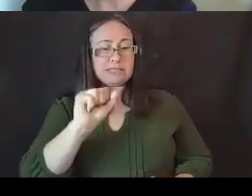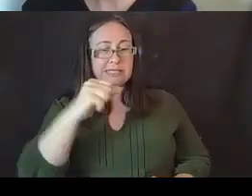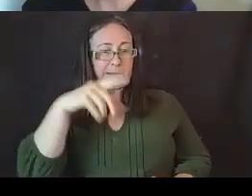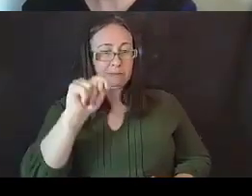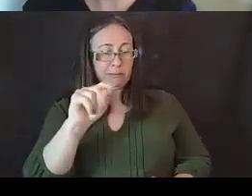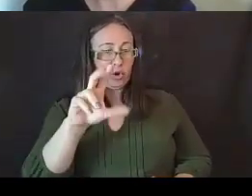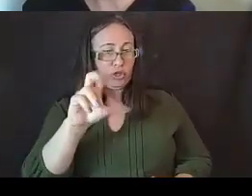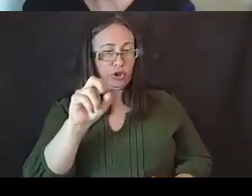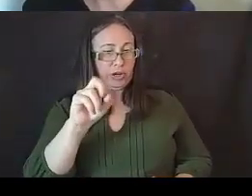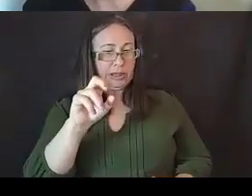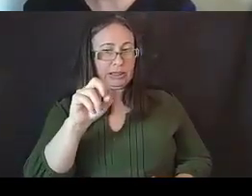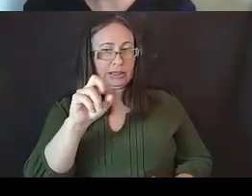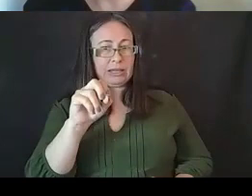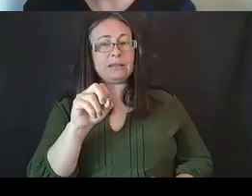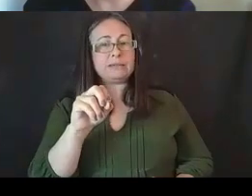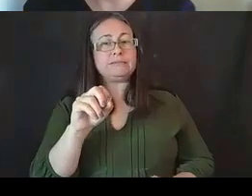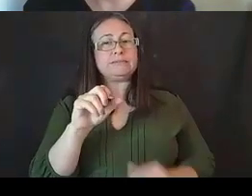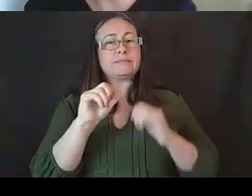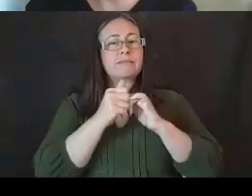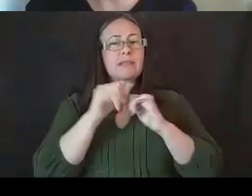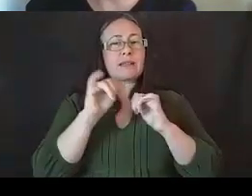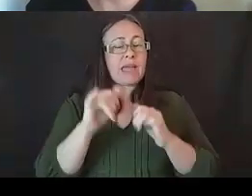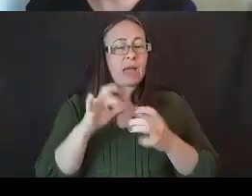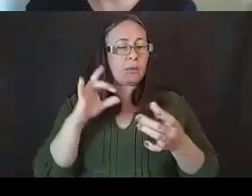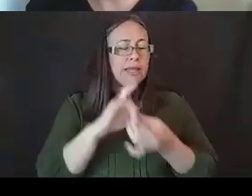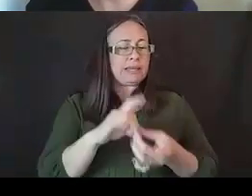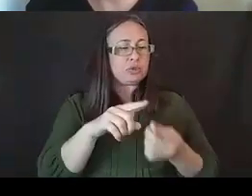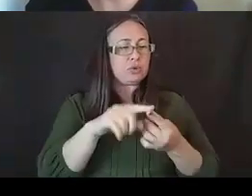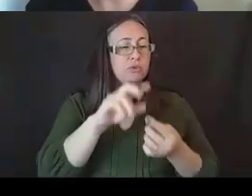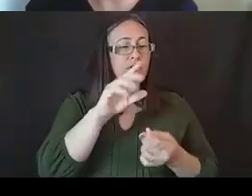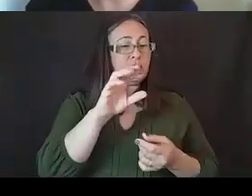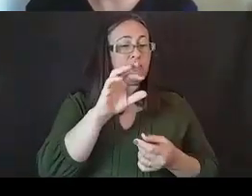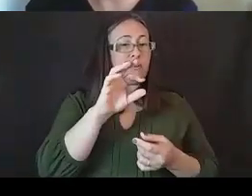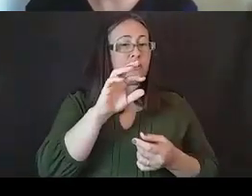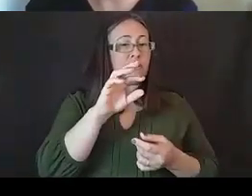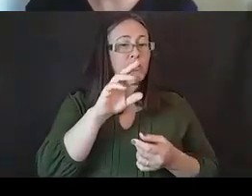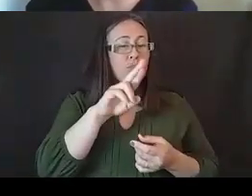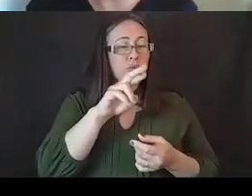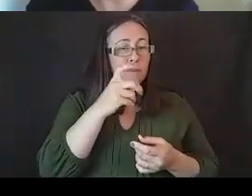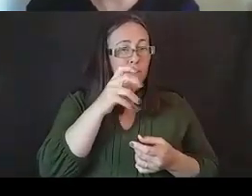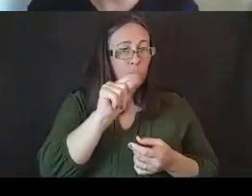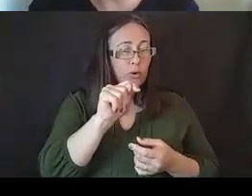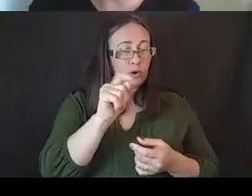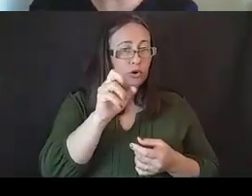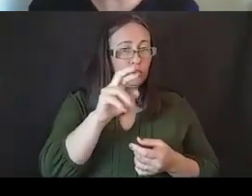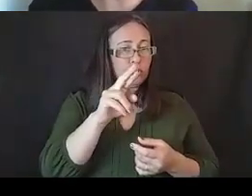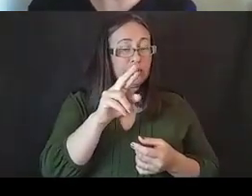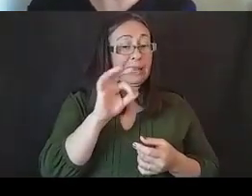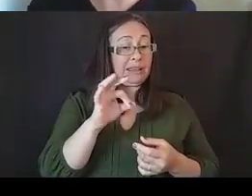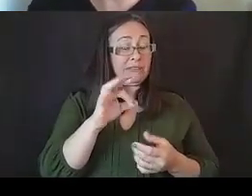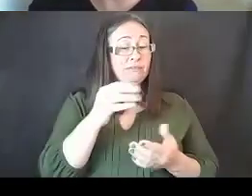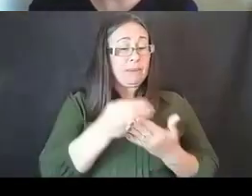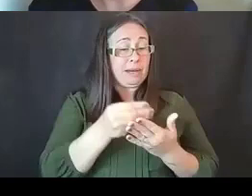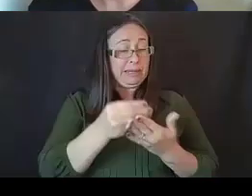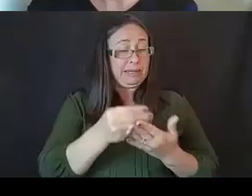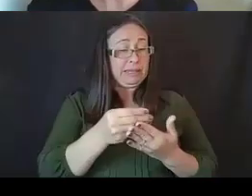and how that relates to RePORTER and funding is if appropriations for that fiscal year were used to make the award.